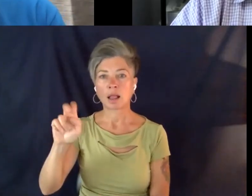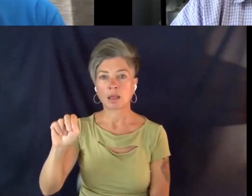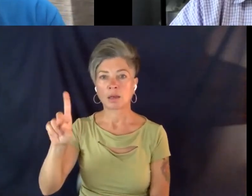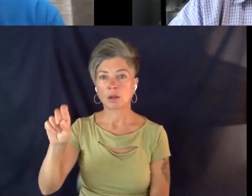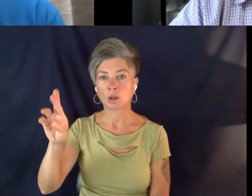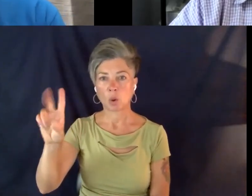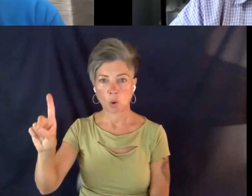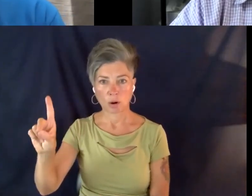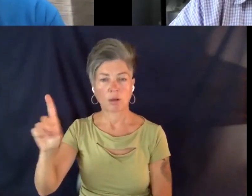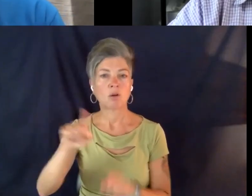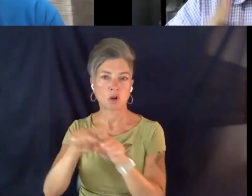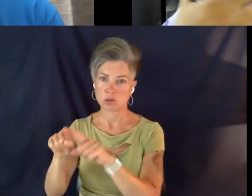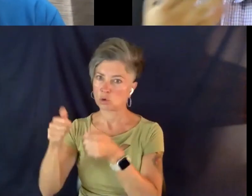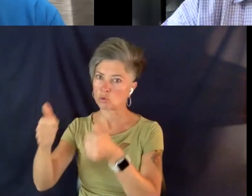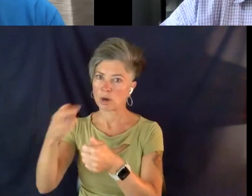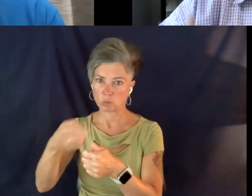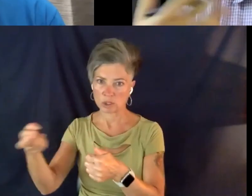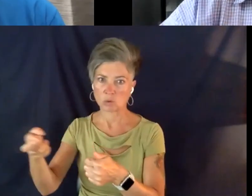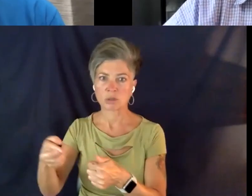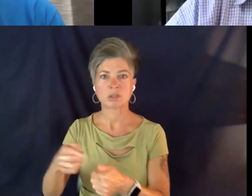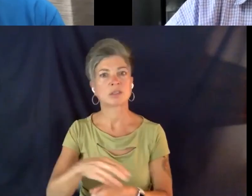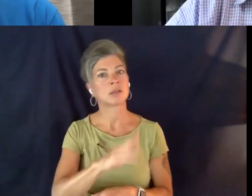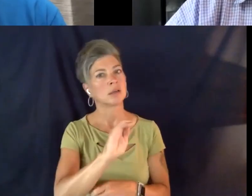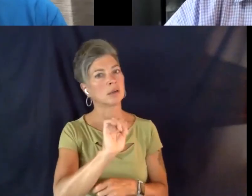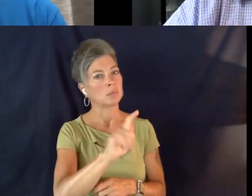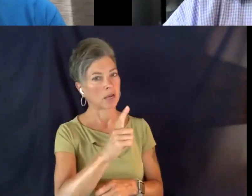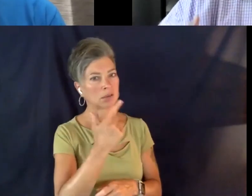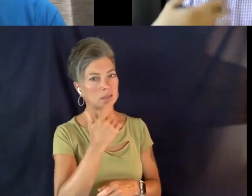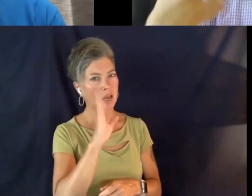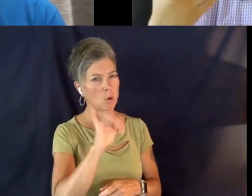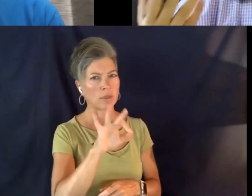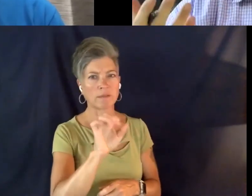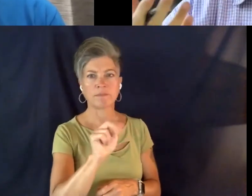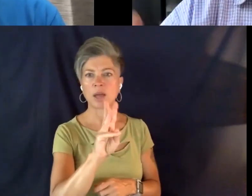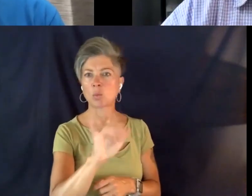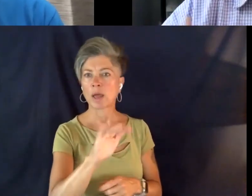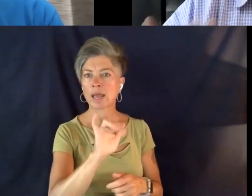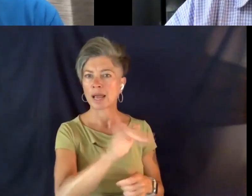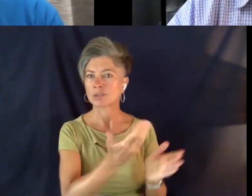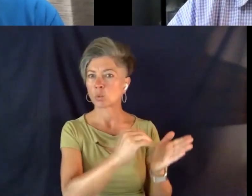And I know that Fenway also has like kind of a recurring educational series so people can get more and more information